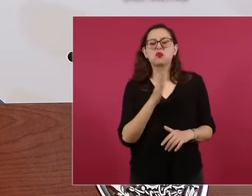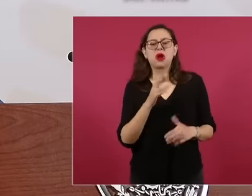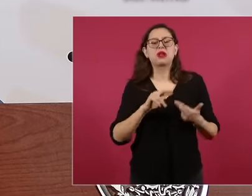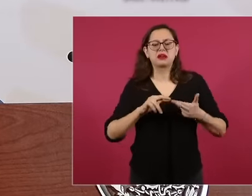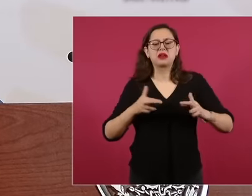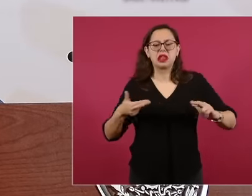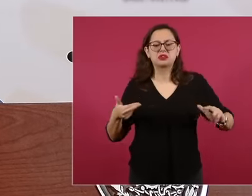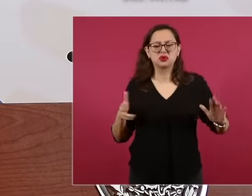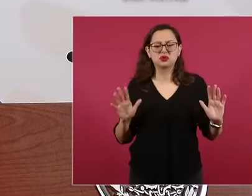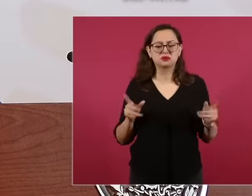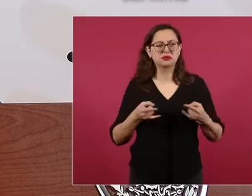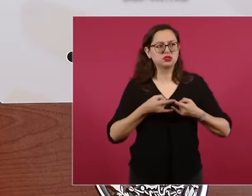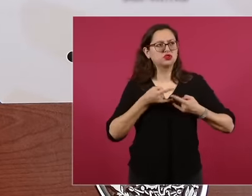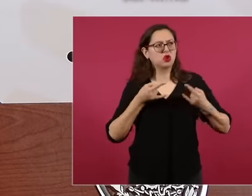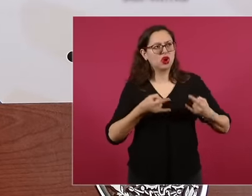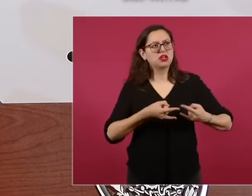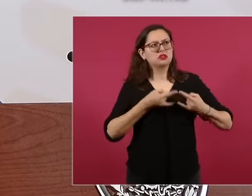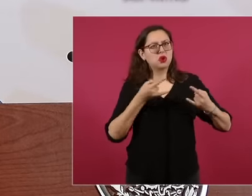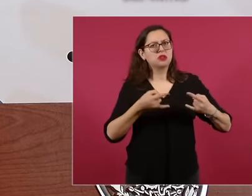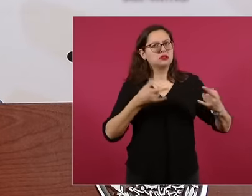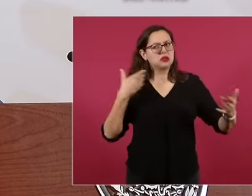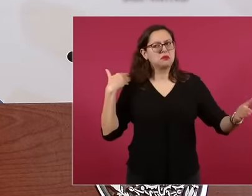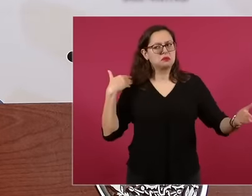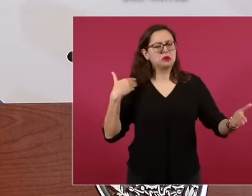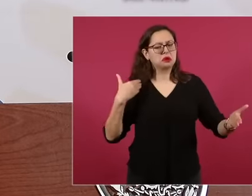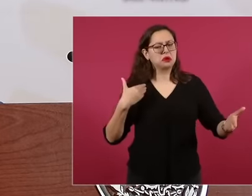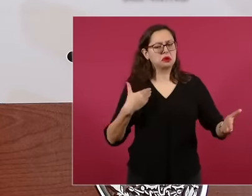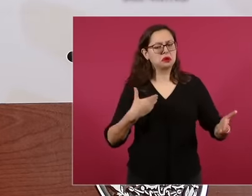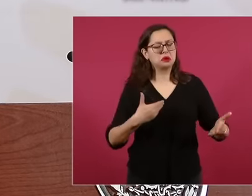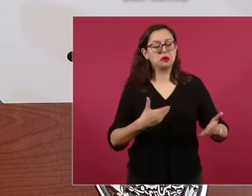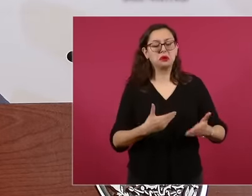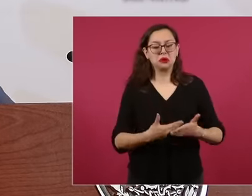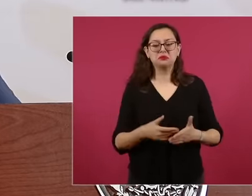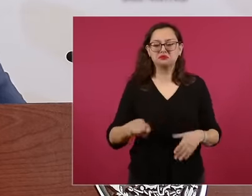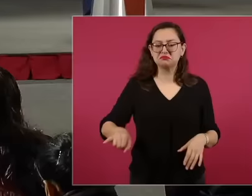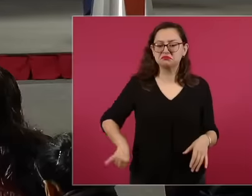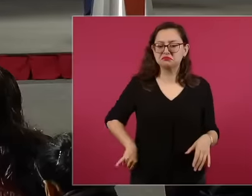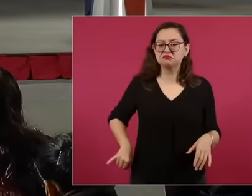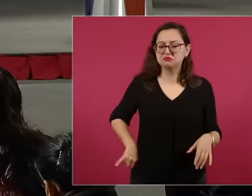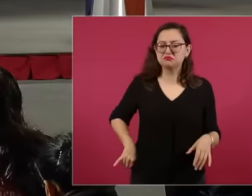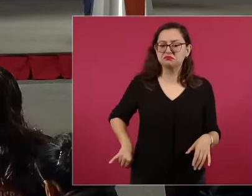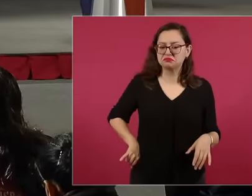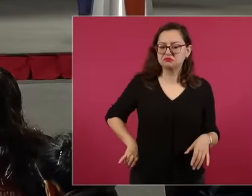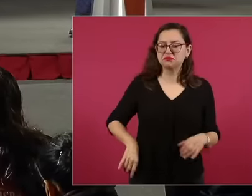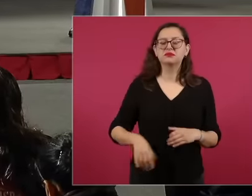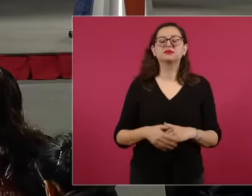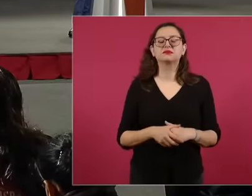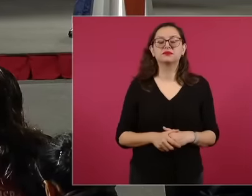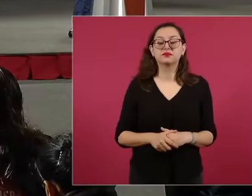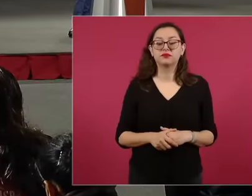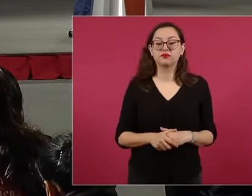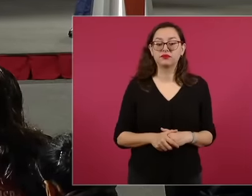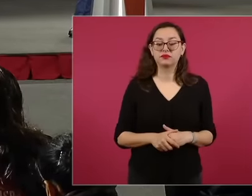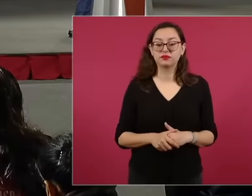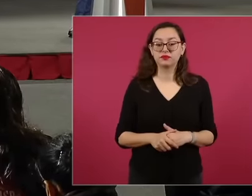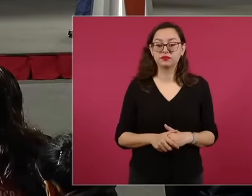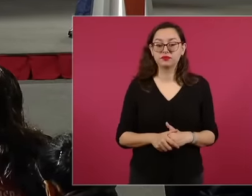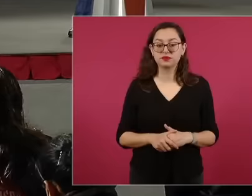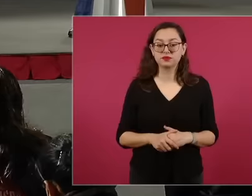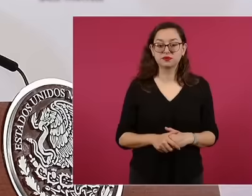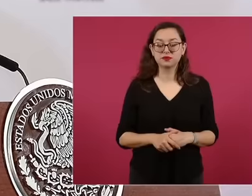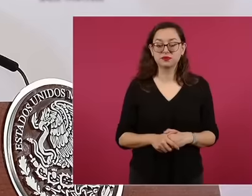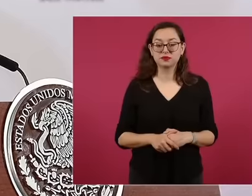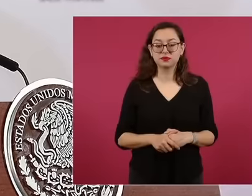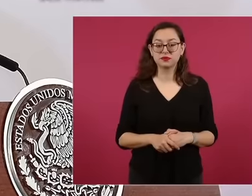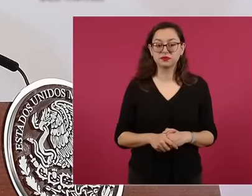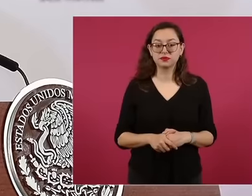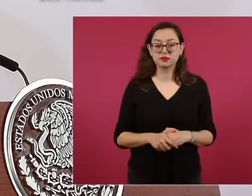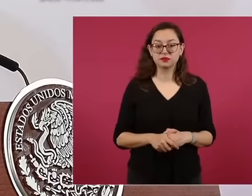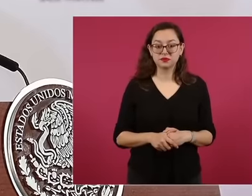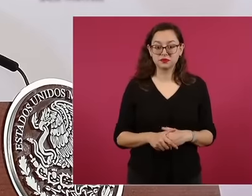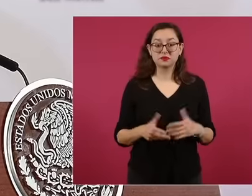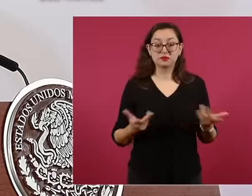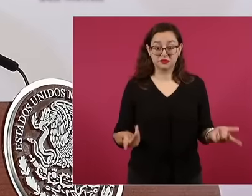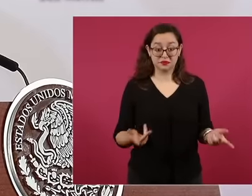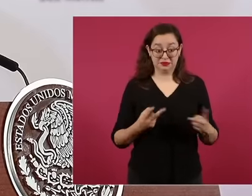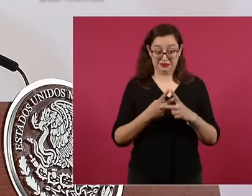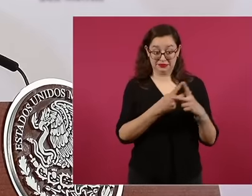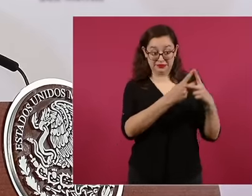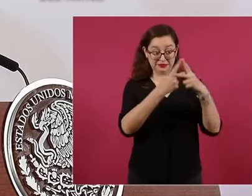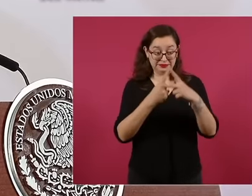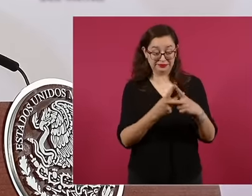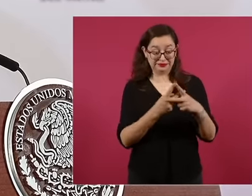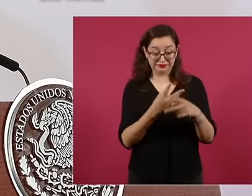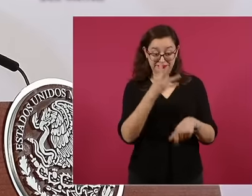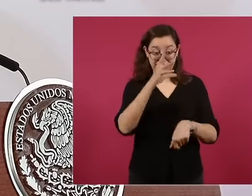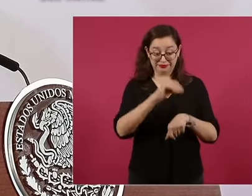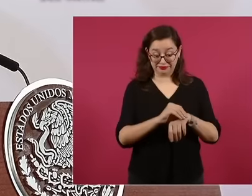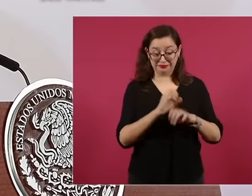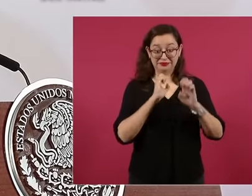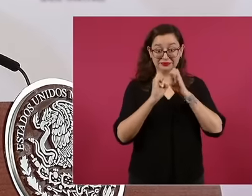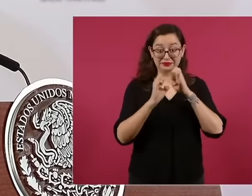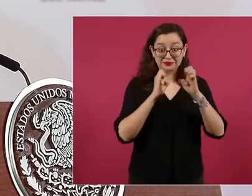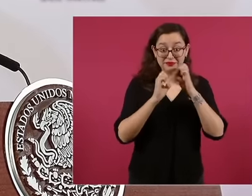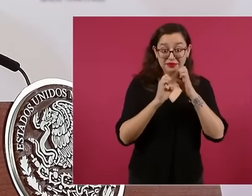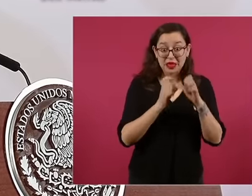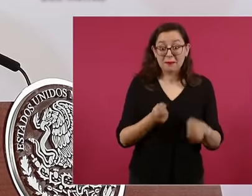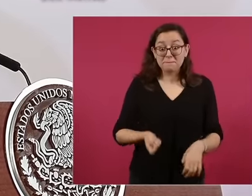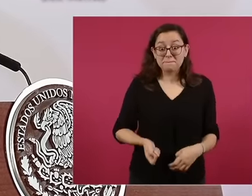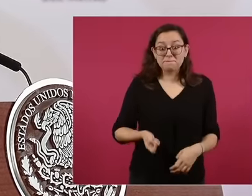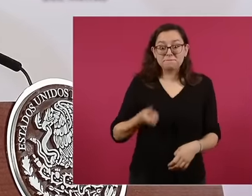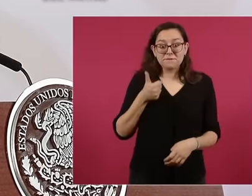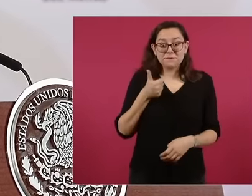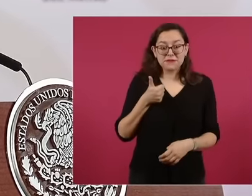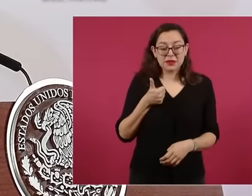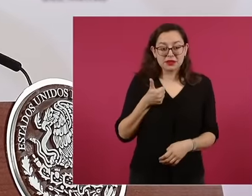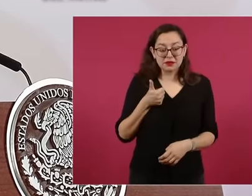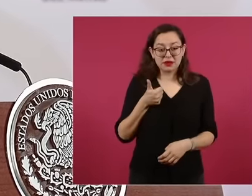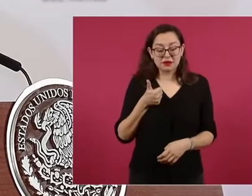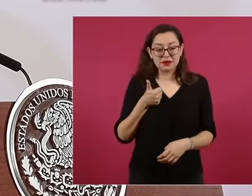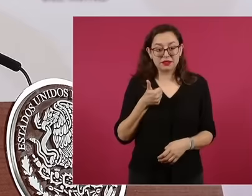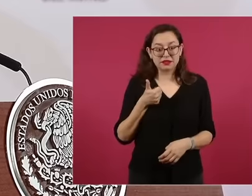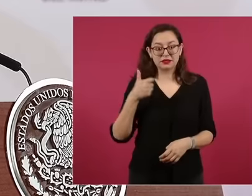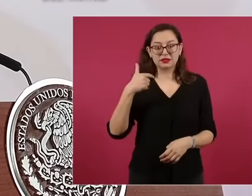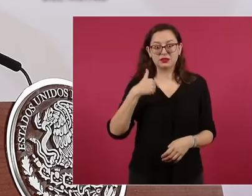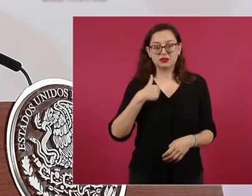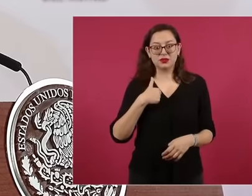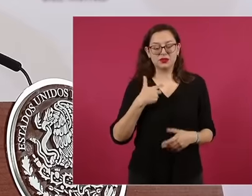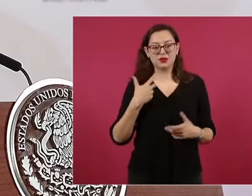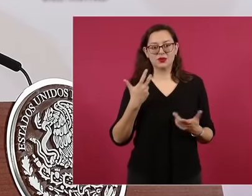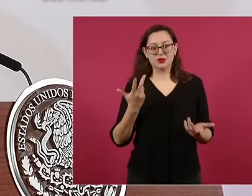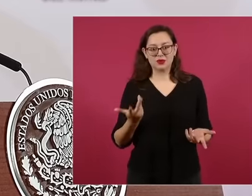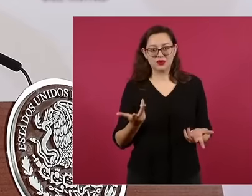anecdotes with him and they gave me the first interview with the Saudi initiate, which was a program that